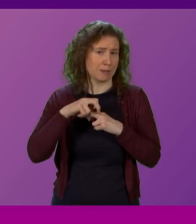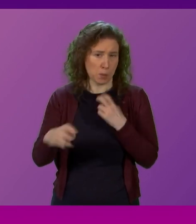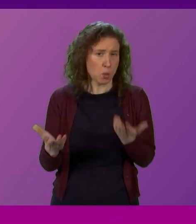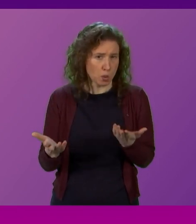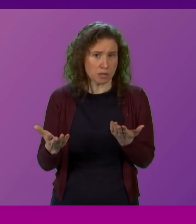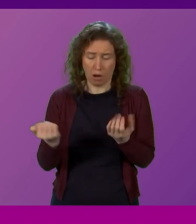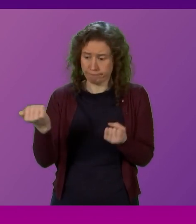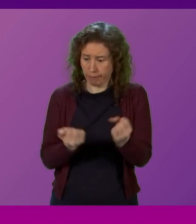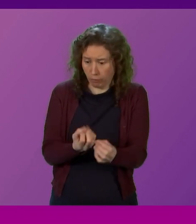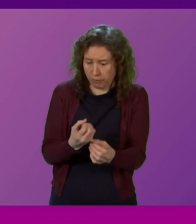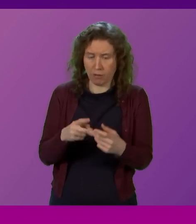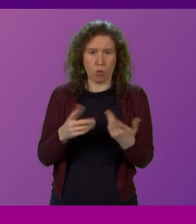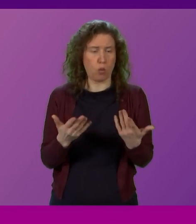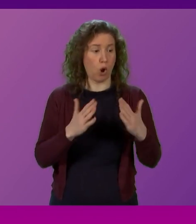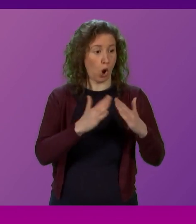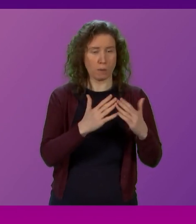and the heating of homes, across the whole of society.